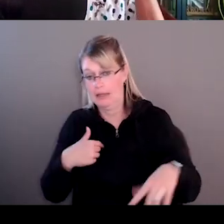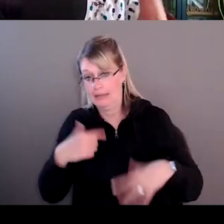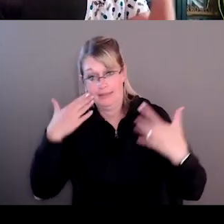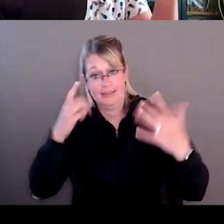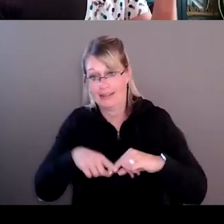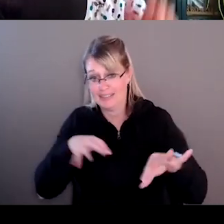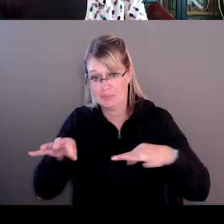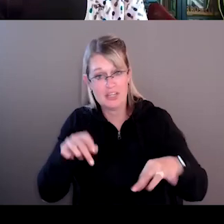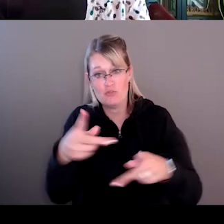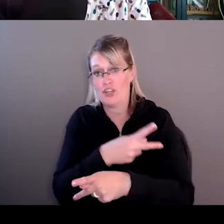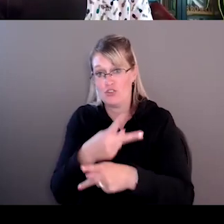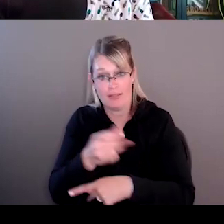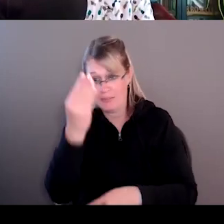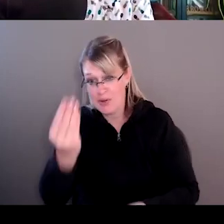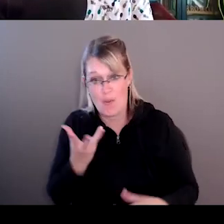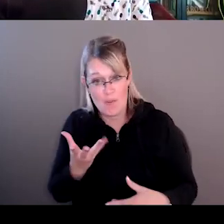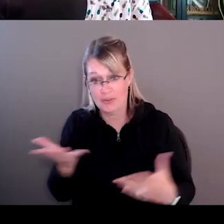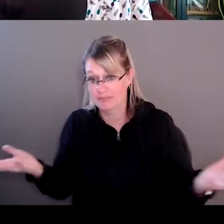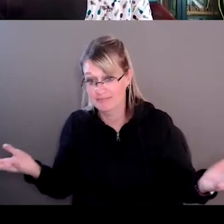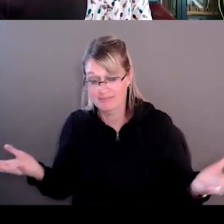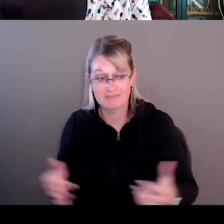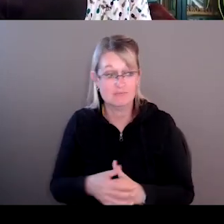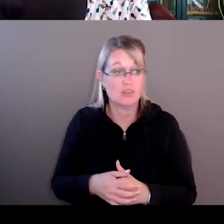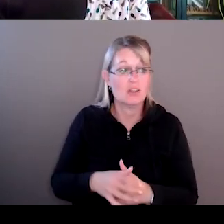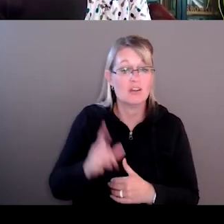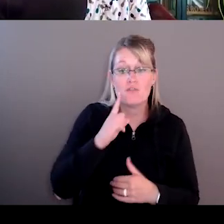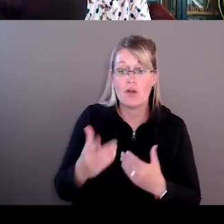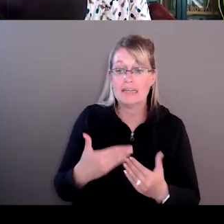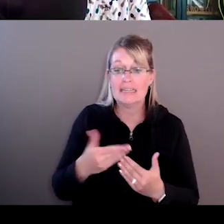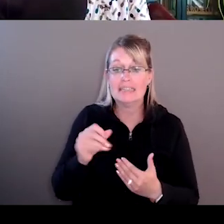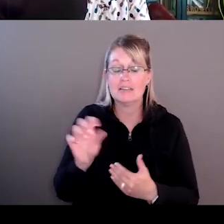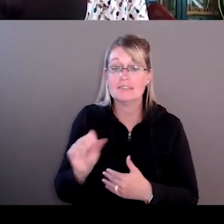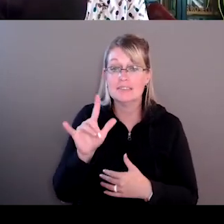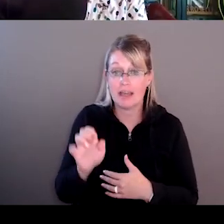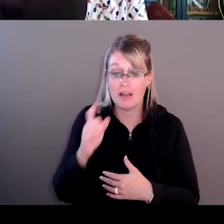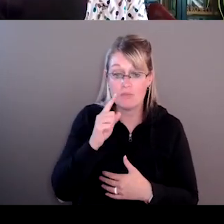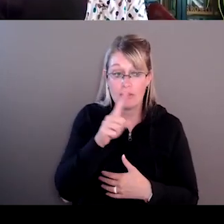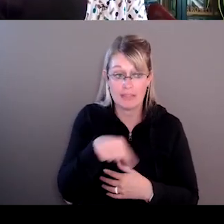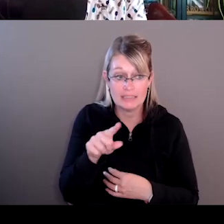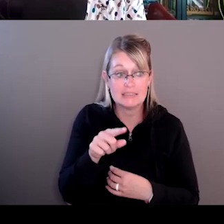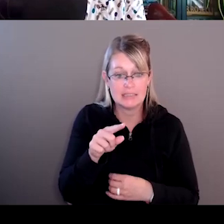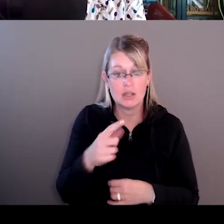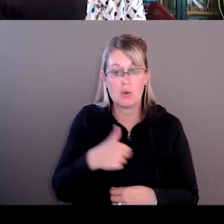to figure it out. Let me know. For ease of styling the cells in a sorting column, we will lean on